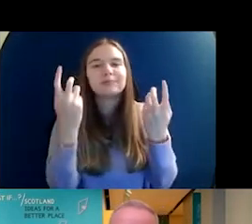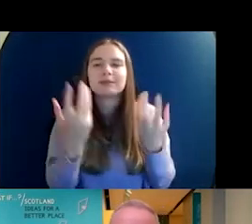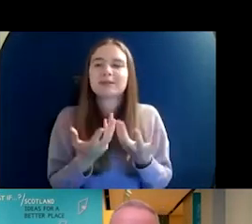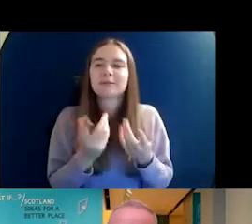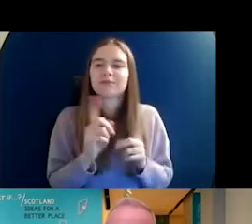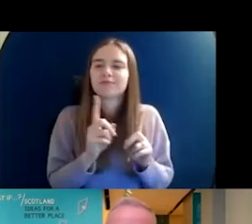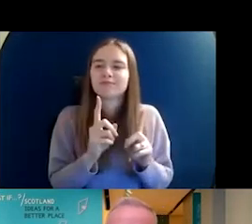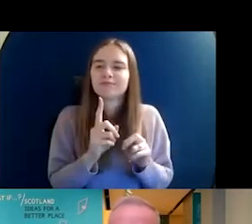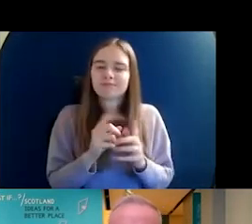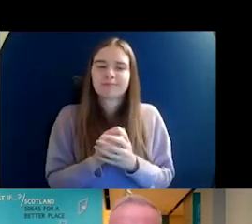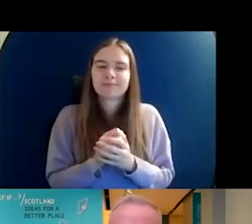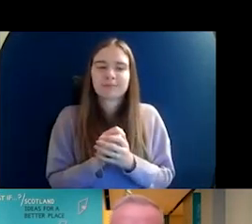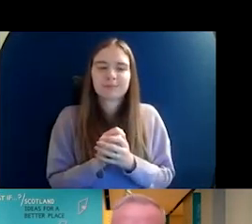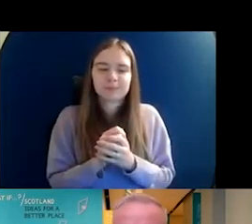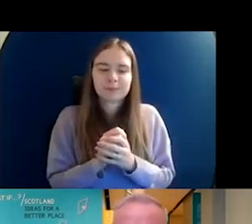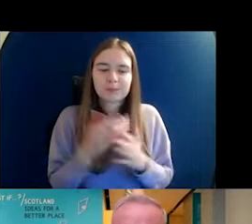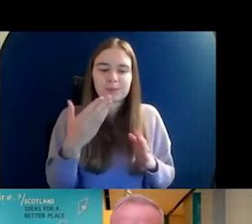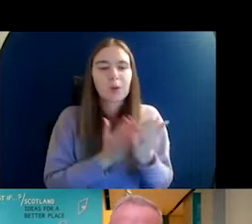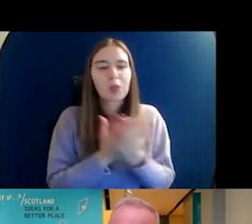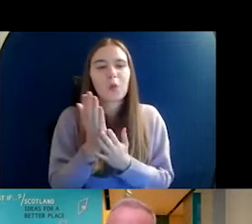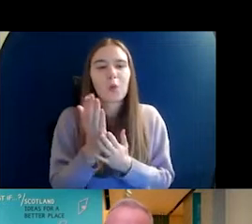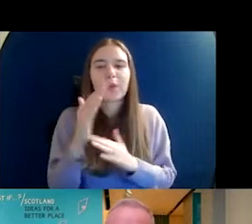the layers of bureaucracy and process,